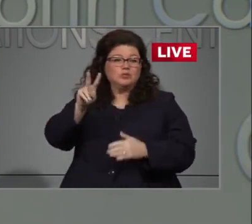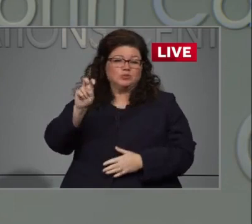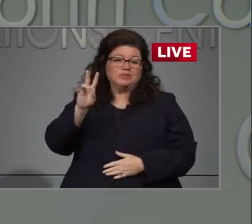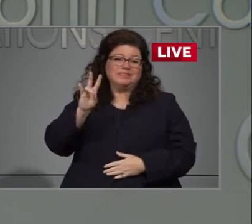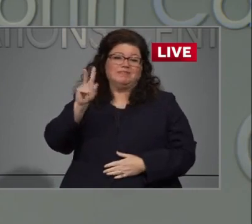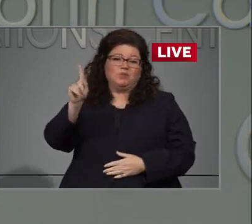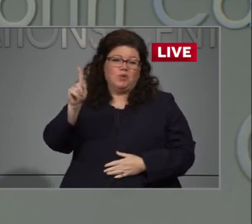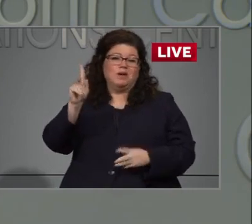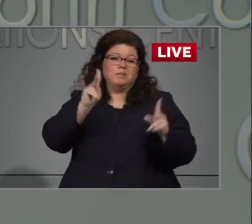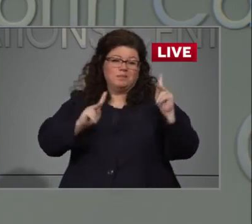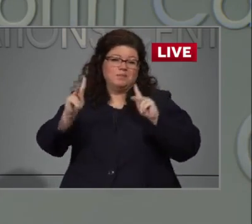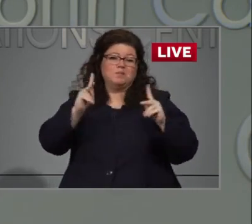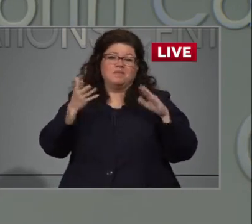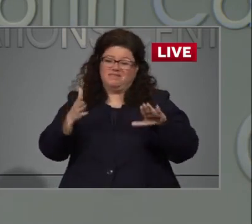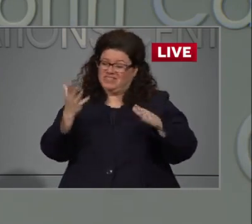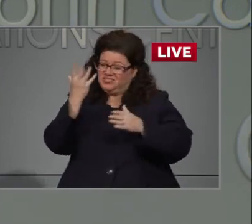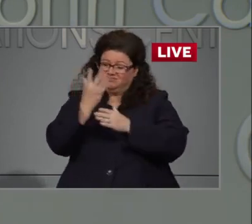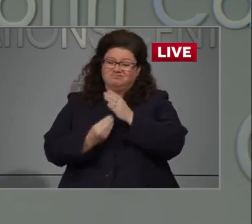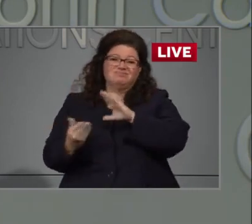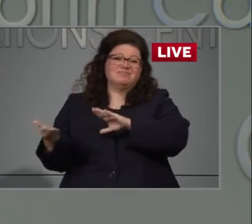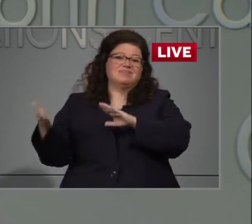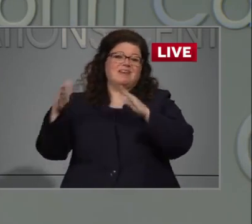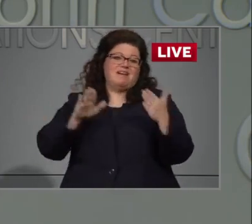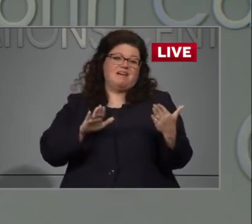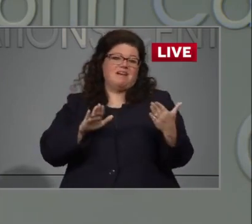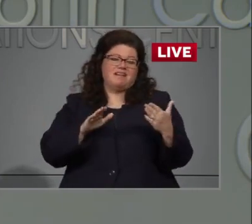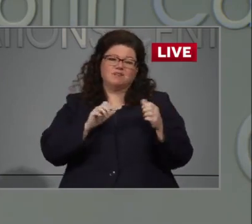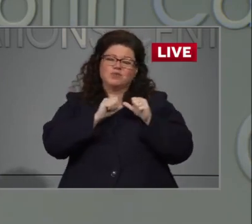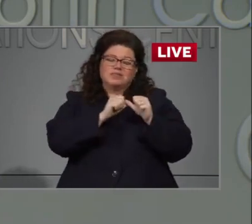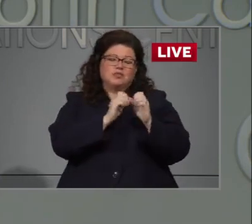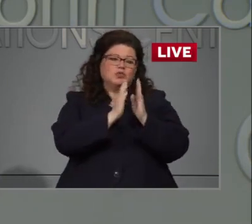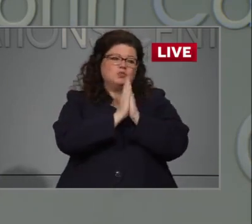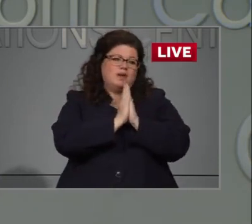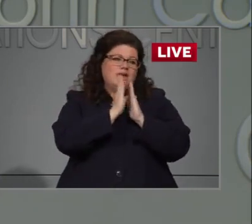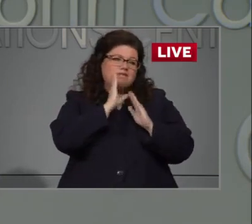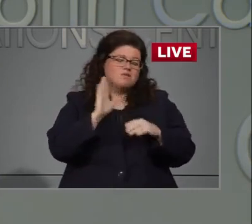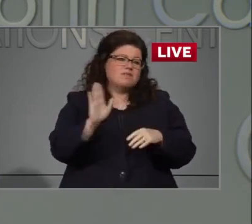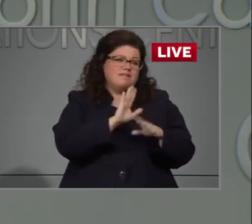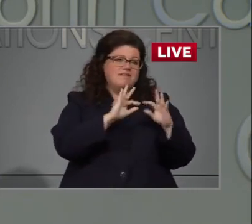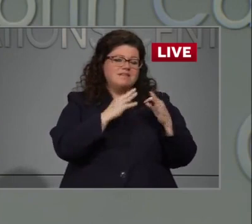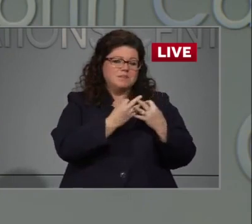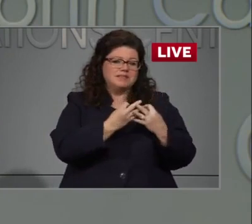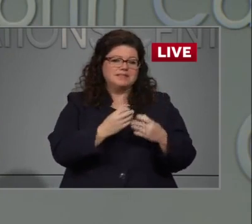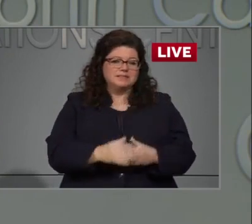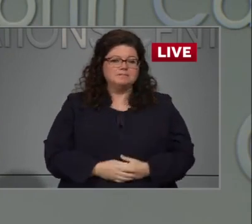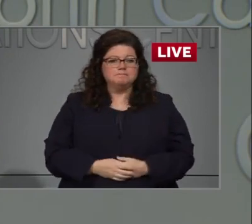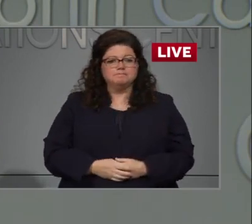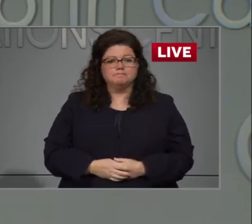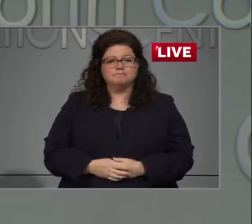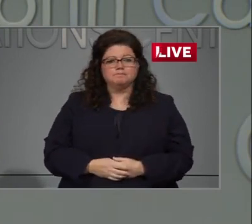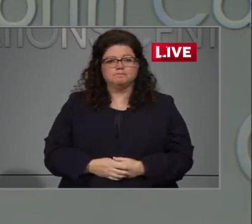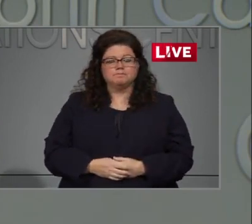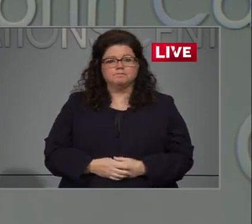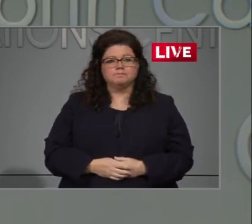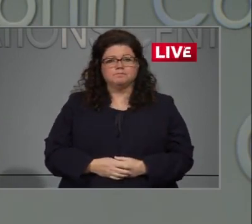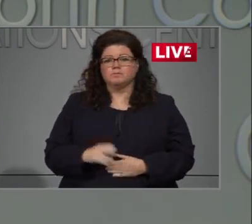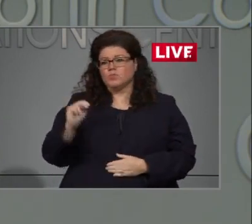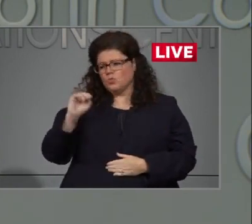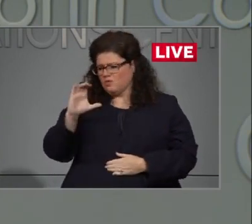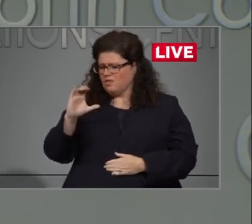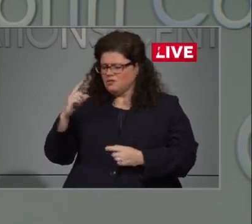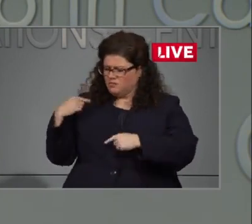WE ALSO HAVE 1271 PEOPLE WHO HAVE DIED AND WE CONTINUE TO PRAY FOR THOSE WE’VE LOST.